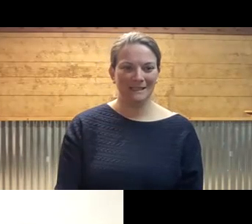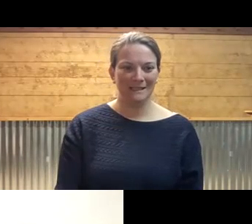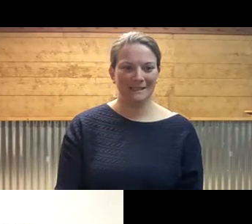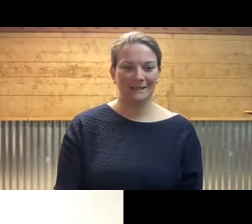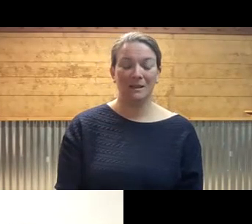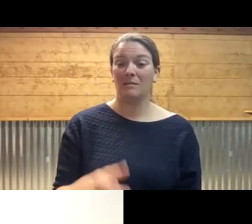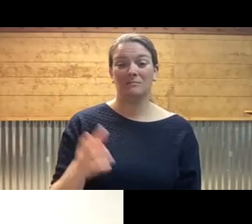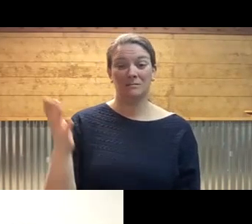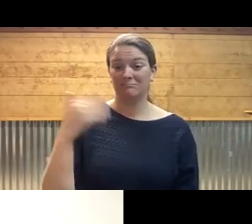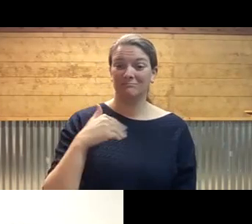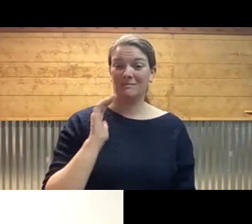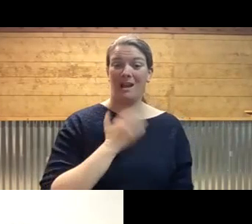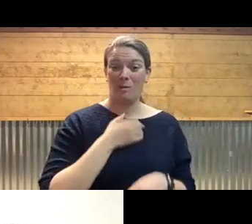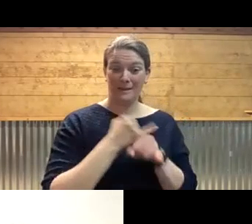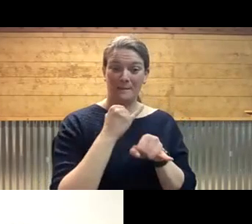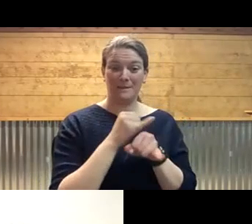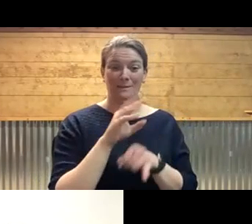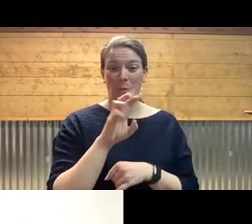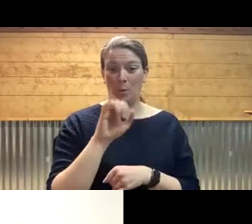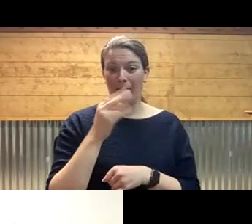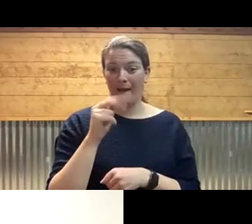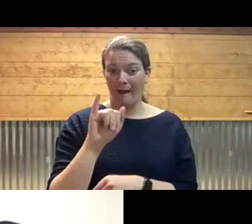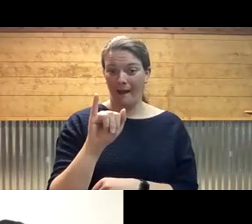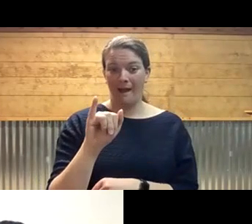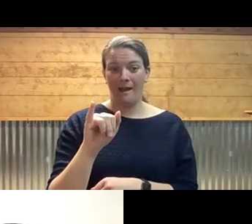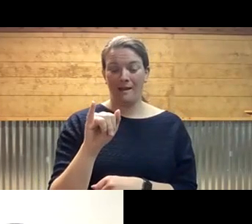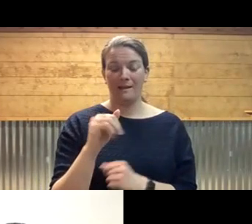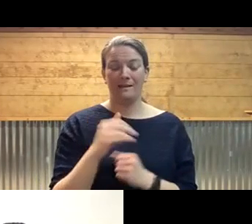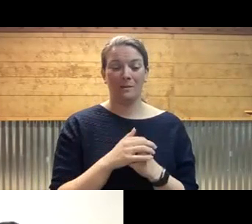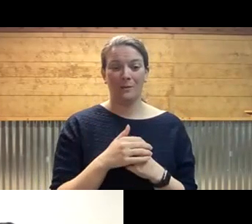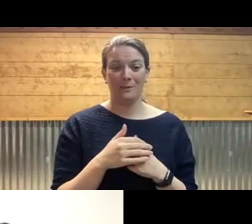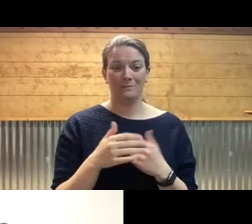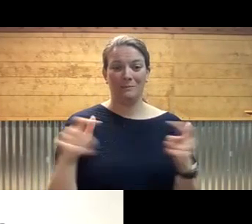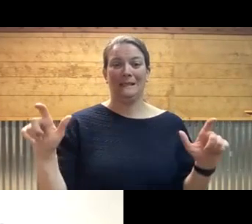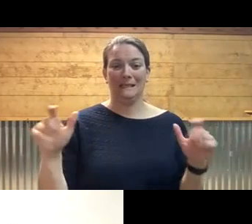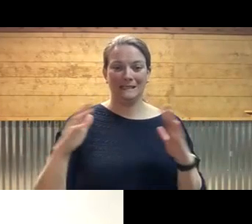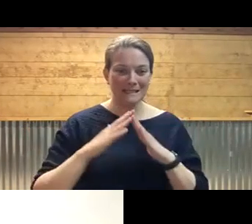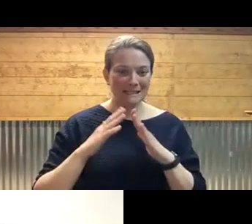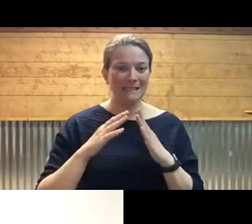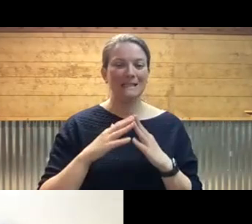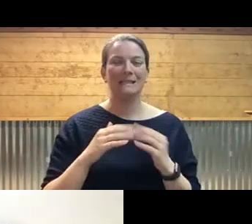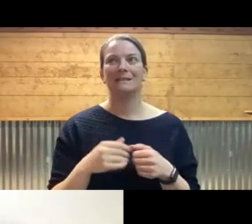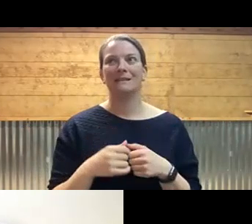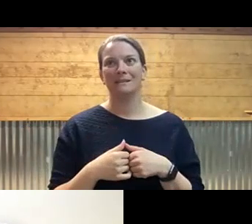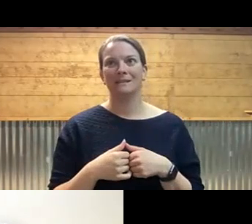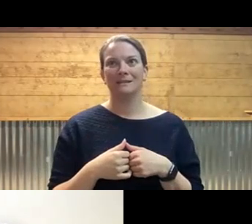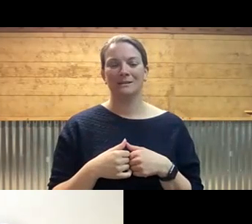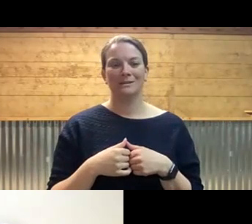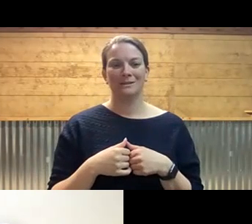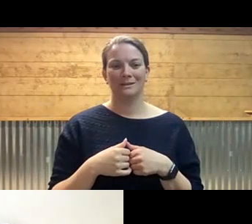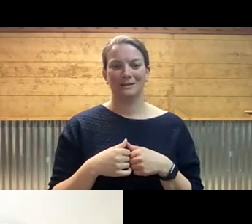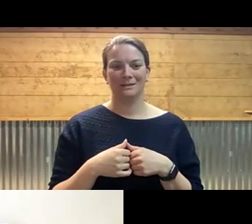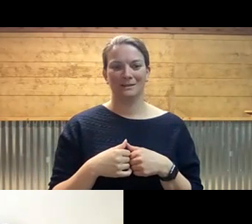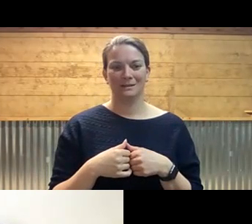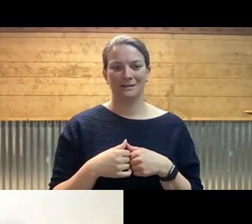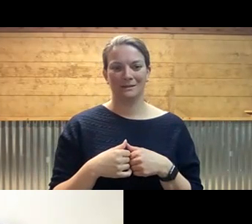I later have so many each, and you can even see the first floor flying in there.